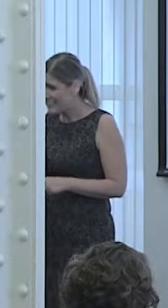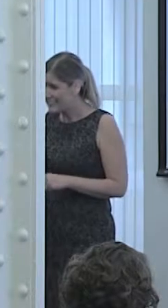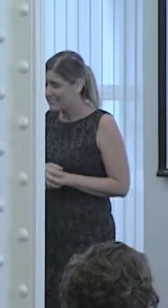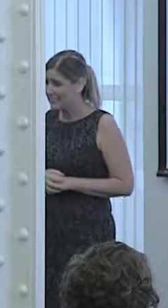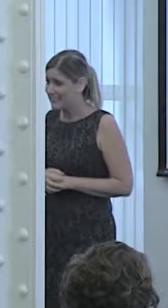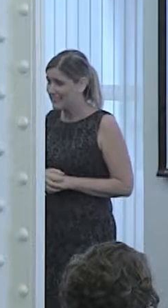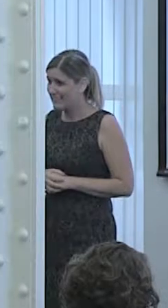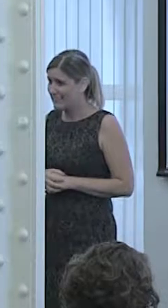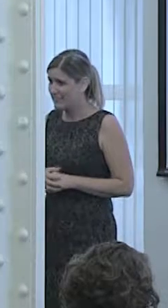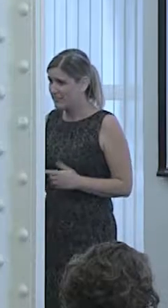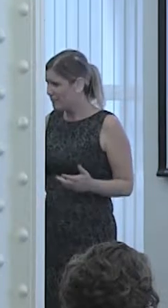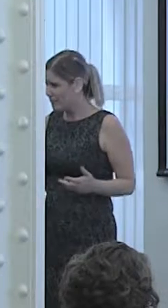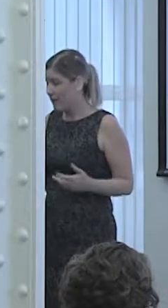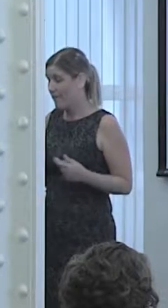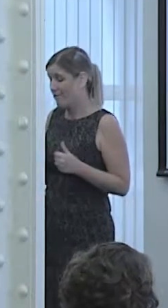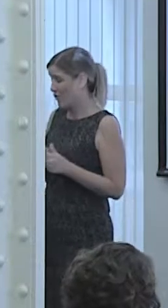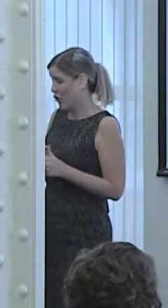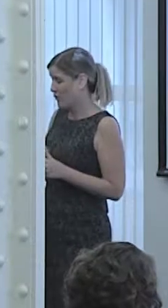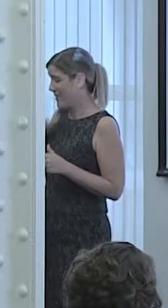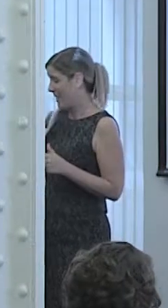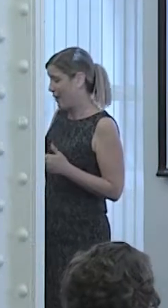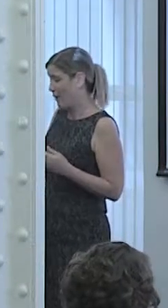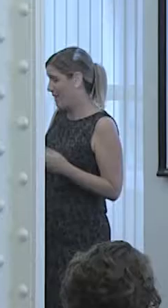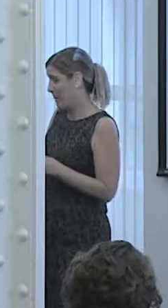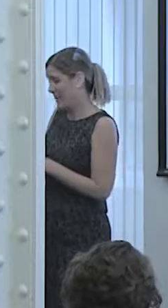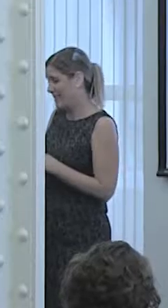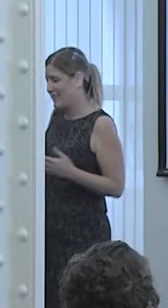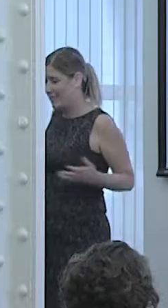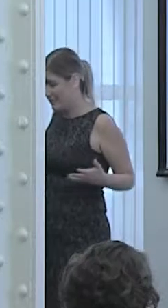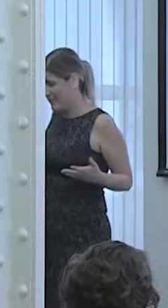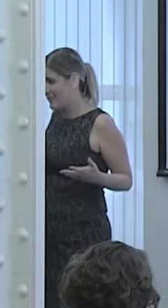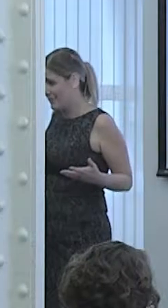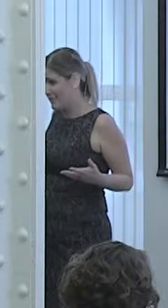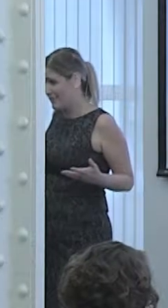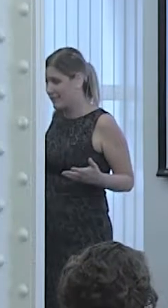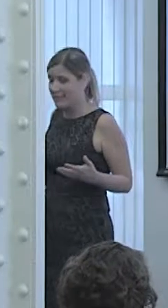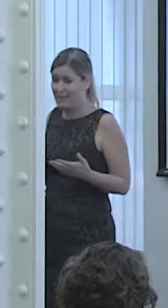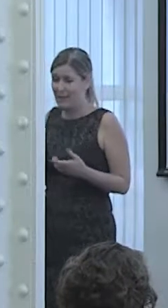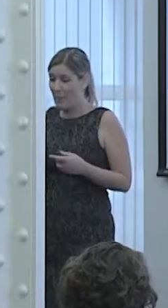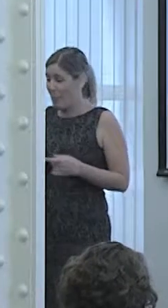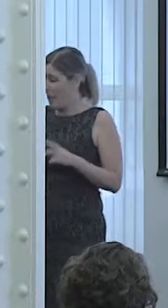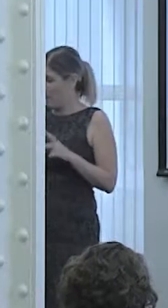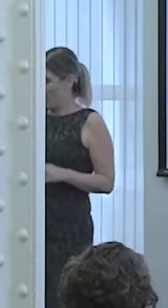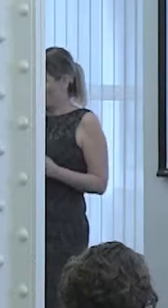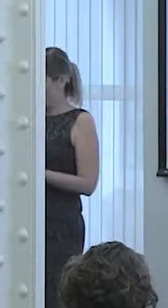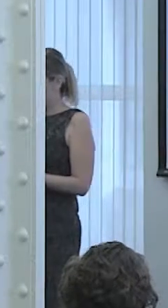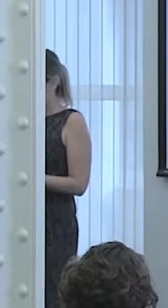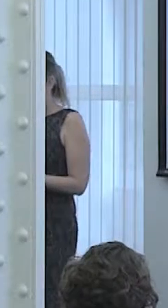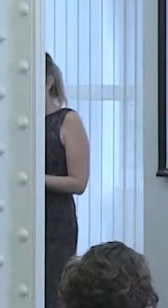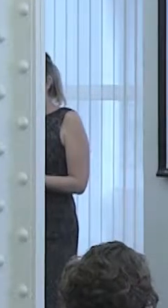Me: that's none of your fucking business. "Hey, if this person's disabled,